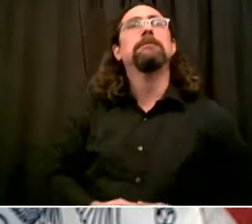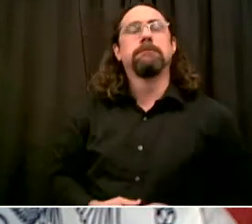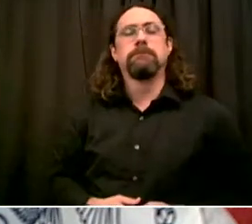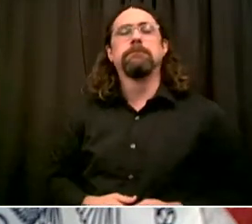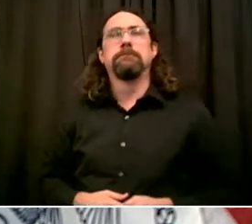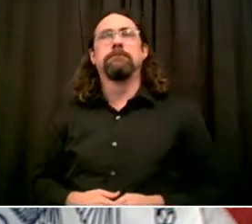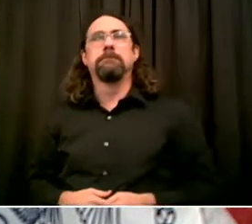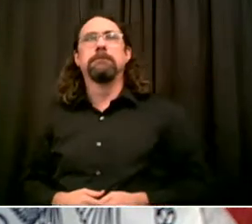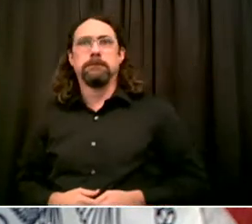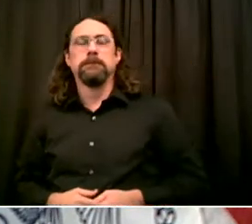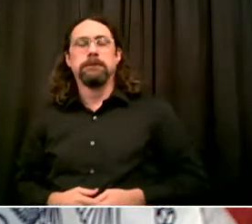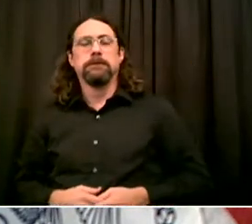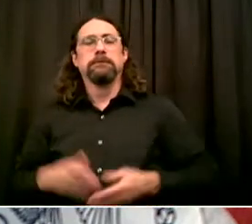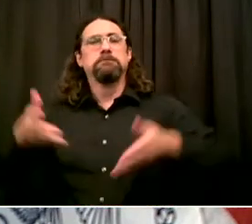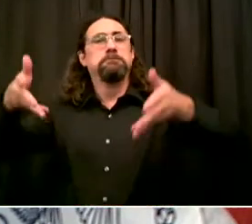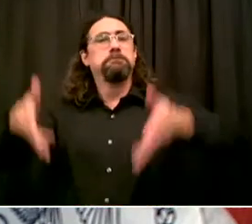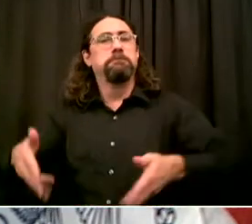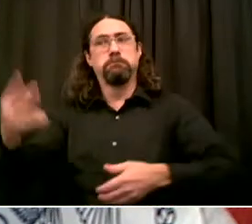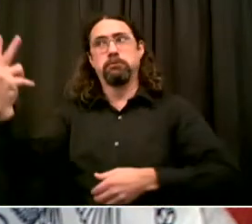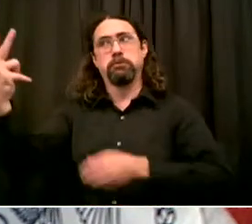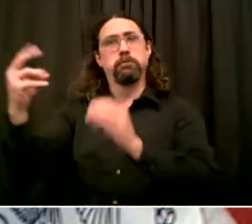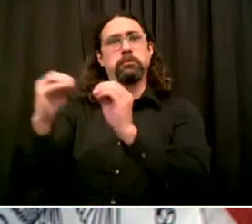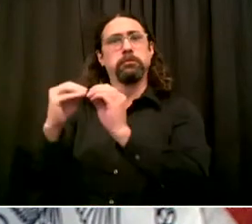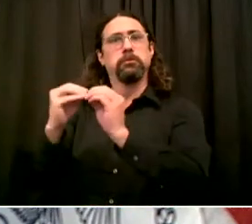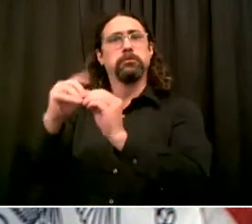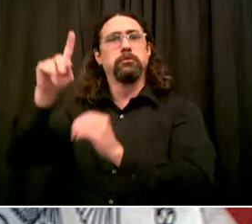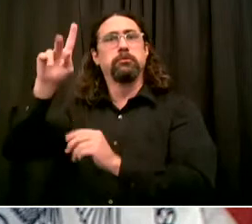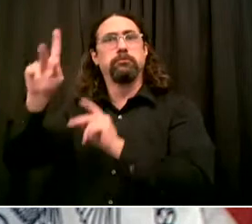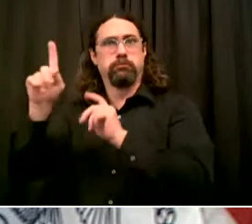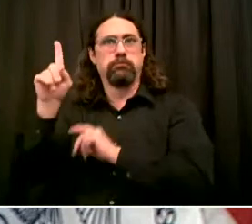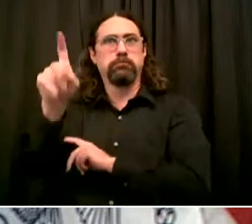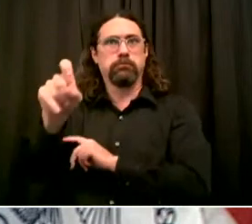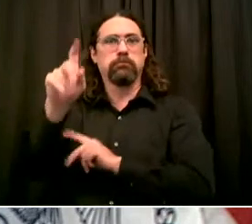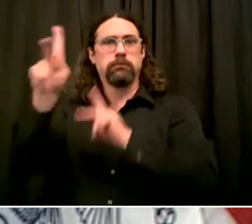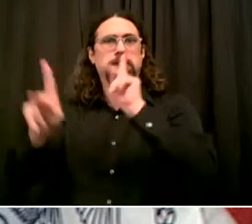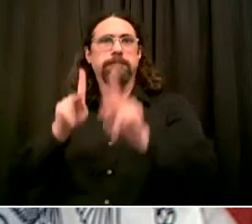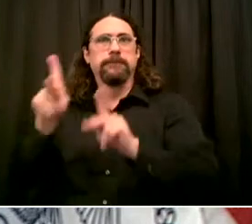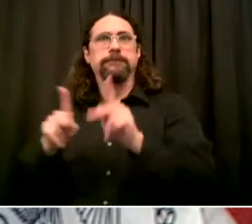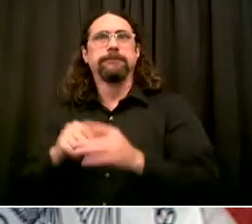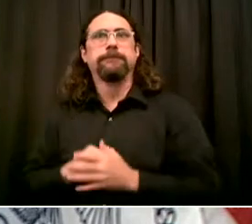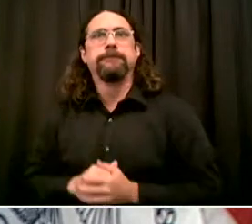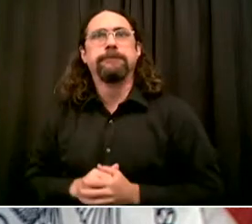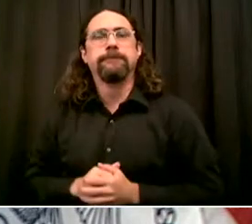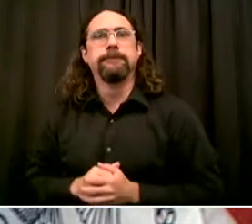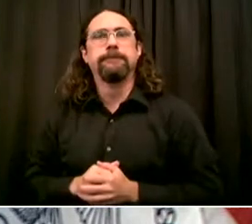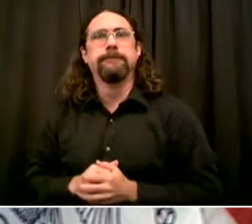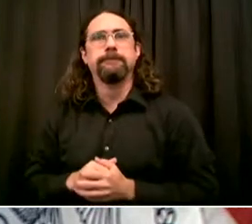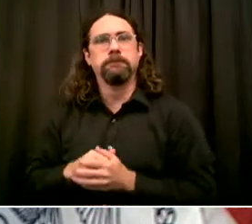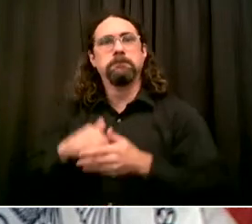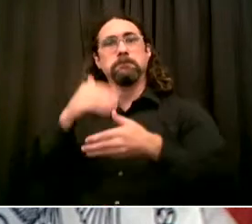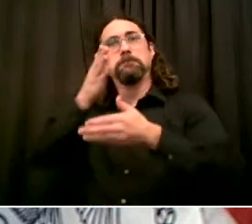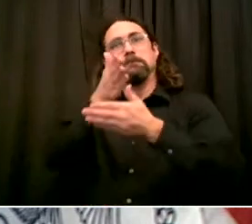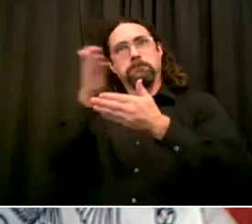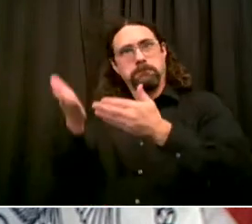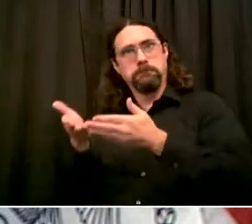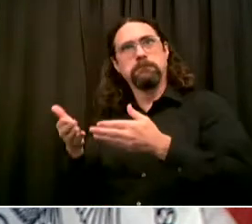HENLEY FROM M TT HE CHIEF LEADER. GOOD MORNING ACCOMPLISHING MAYOR. HEY, BOB, HOW YOU DOING? OO GDD, THANK YOU.